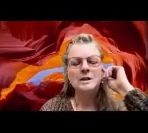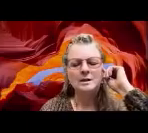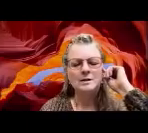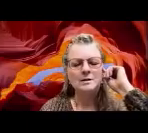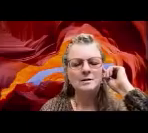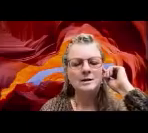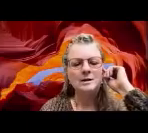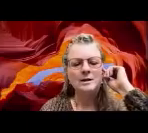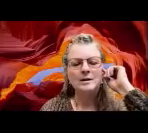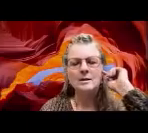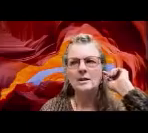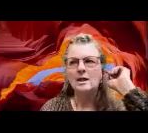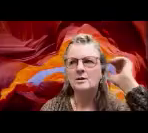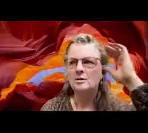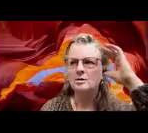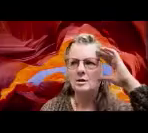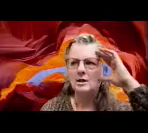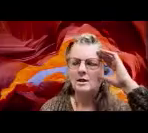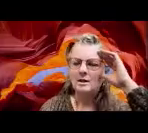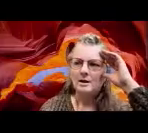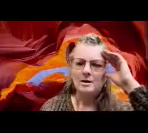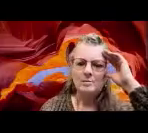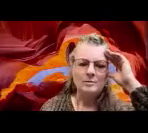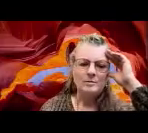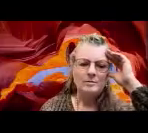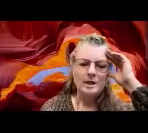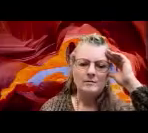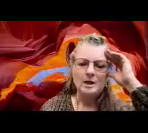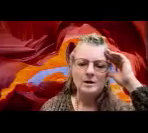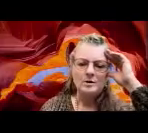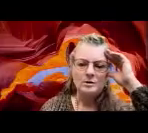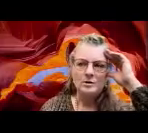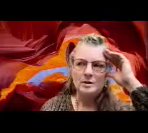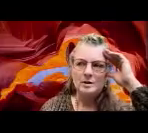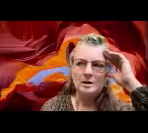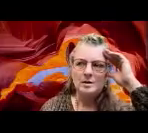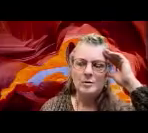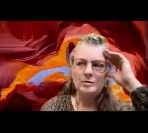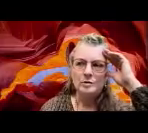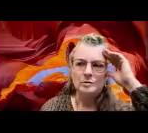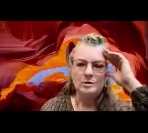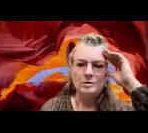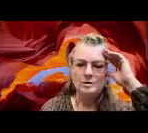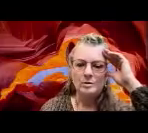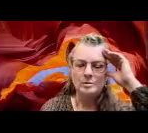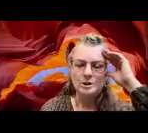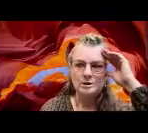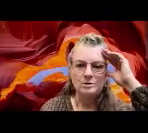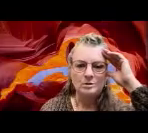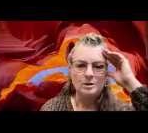you'll see it. And like the teenagers, I have a lot of girls that come home from school and go to their room and shut the